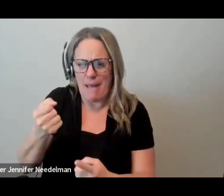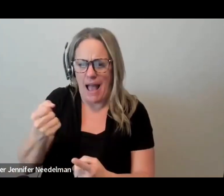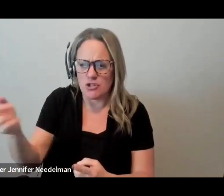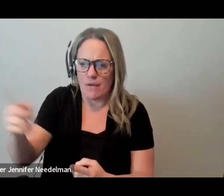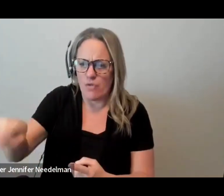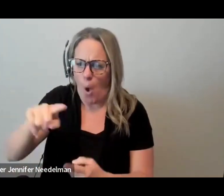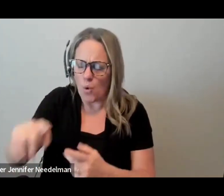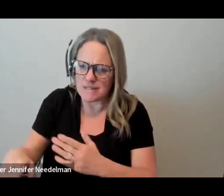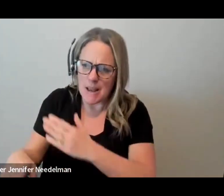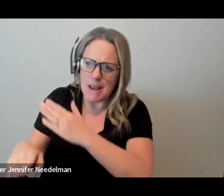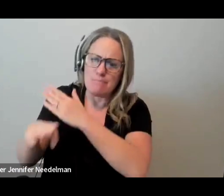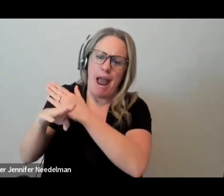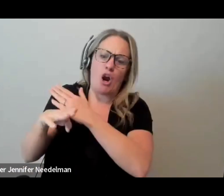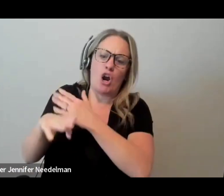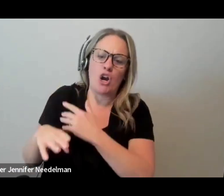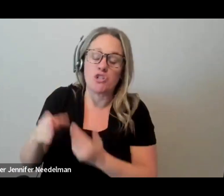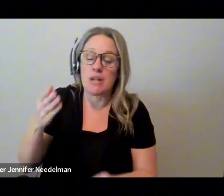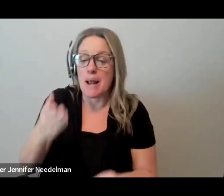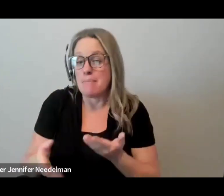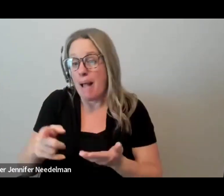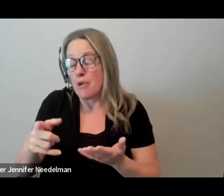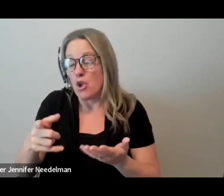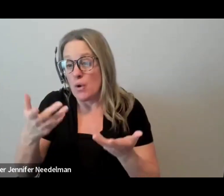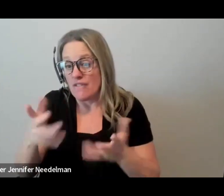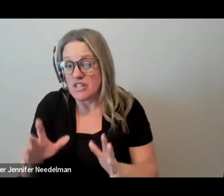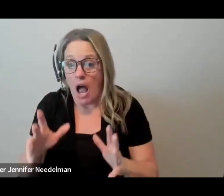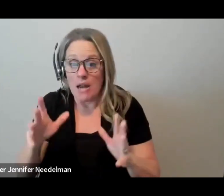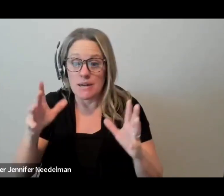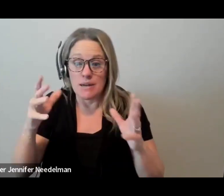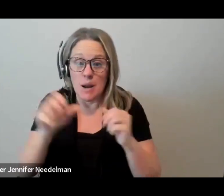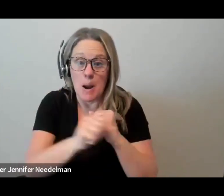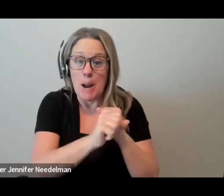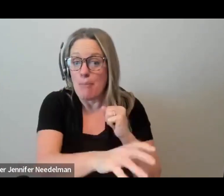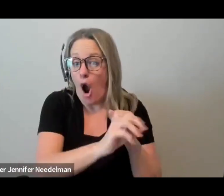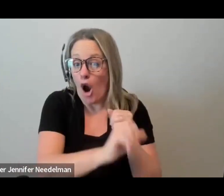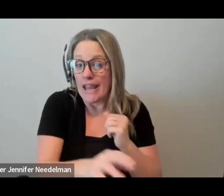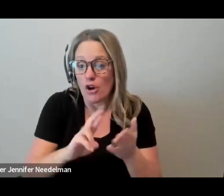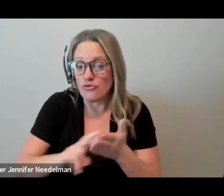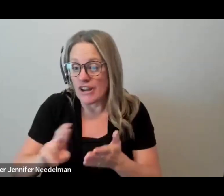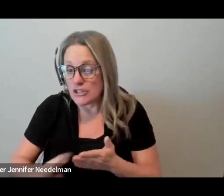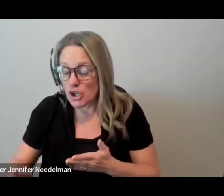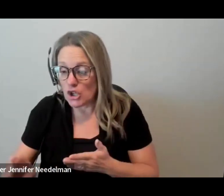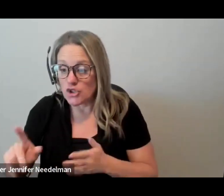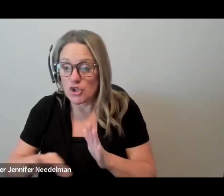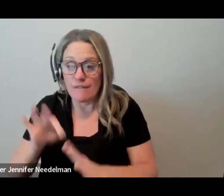Maybe you've done market research and found that accessibility has a financial impact